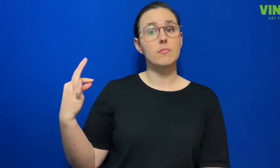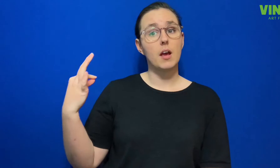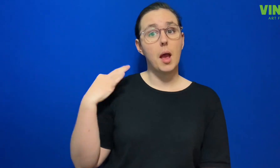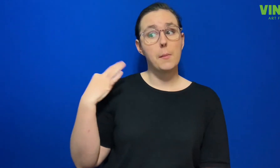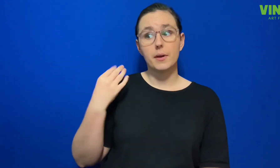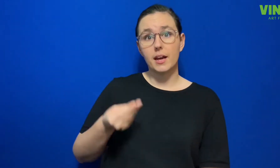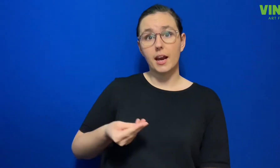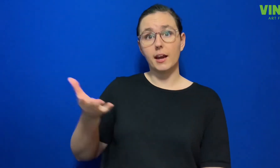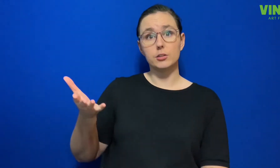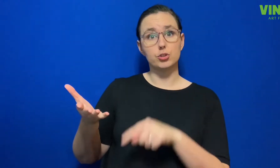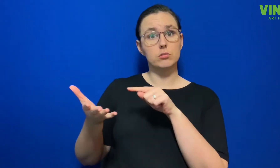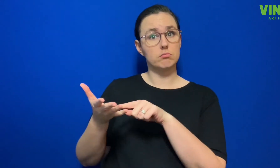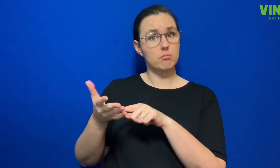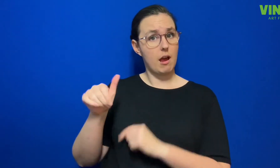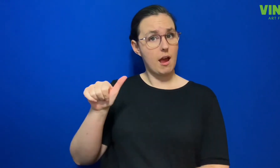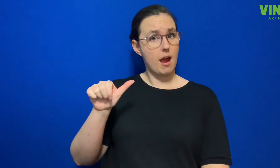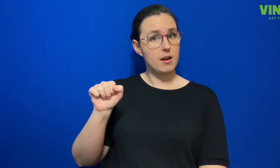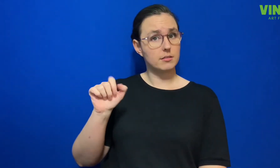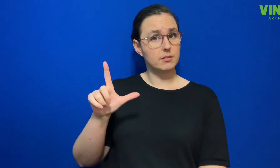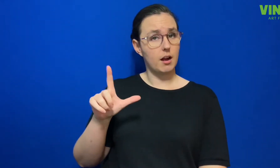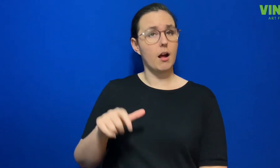Submissions in ASL